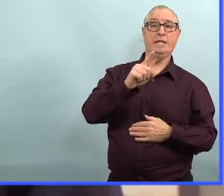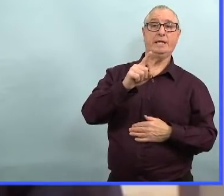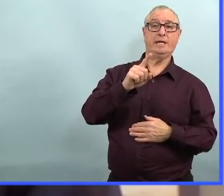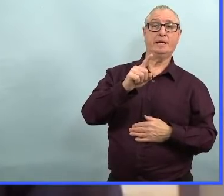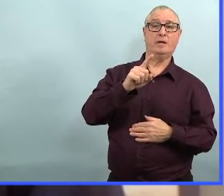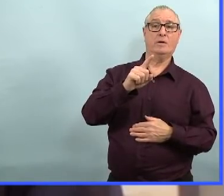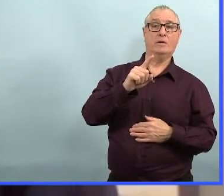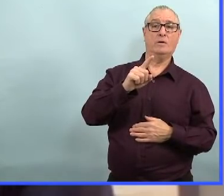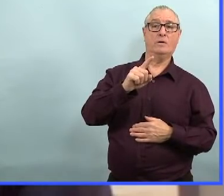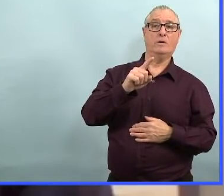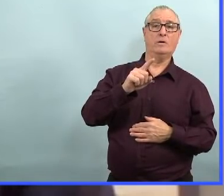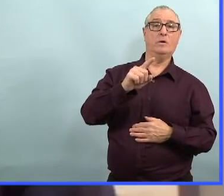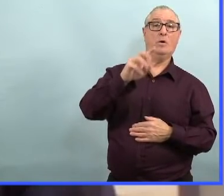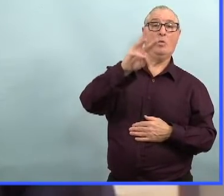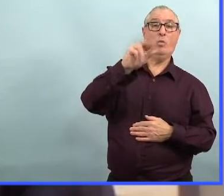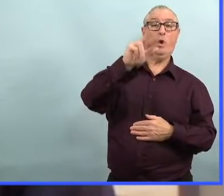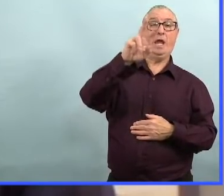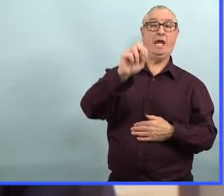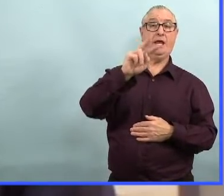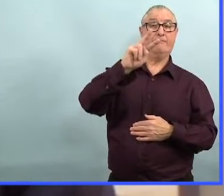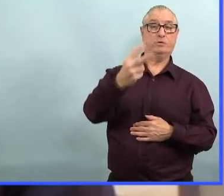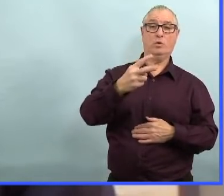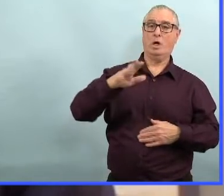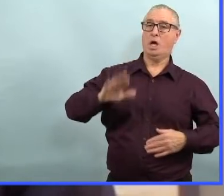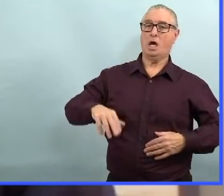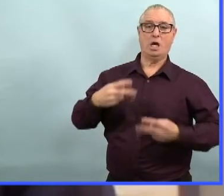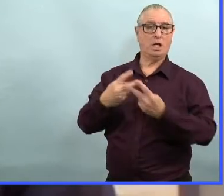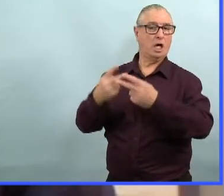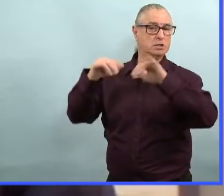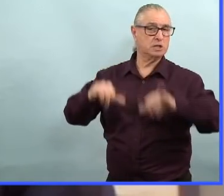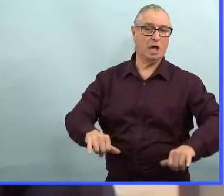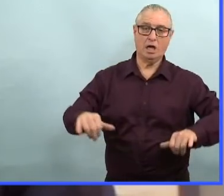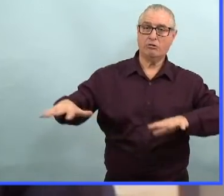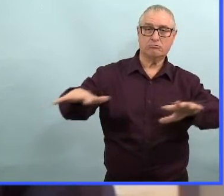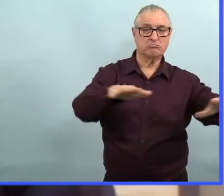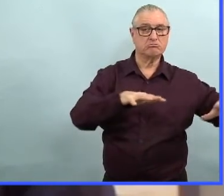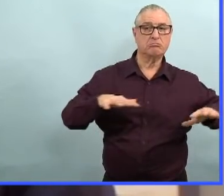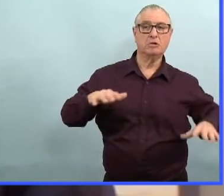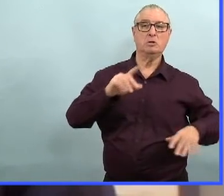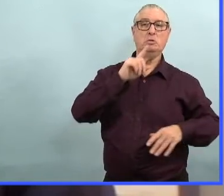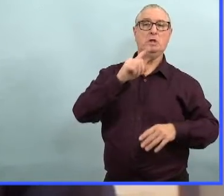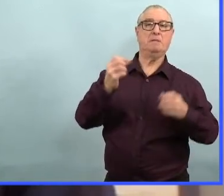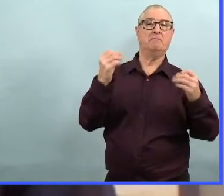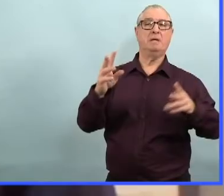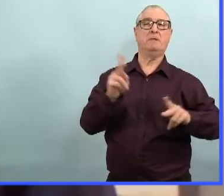down quickly enough to prevent 57 icu patients from having to be sent out of province and a